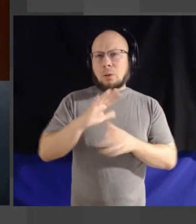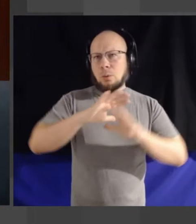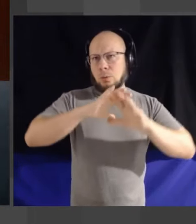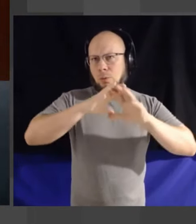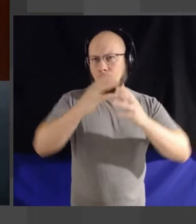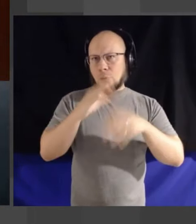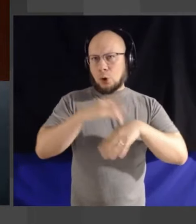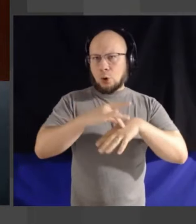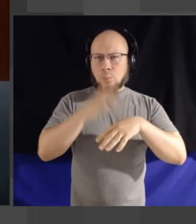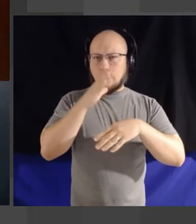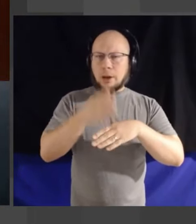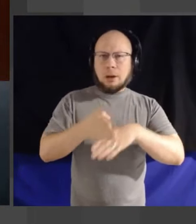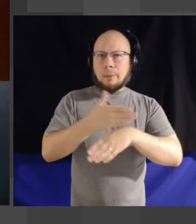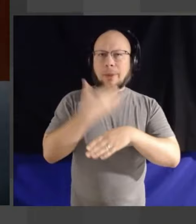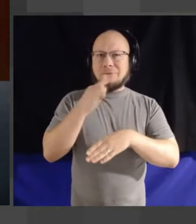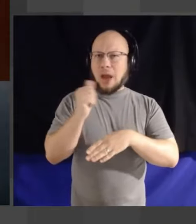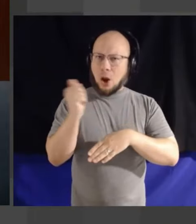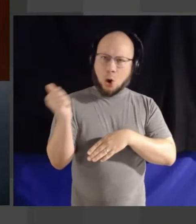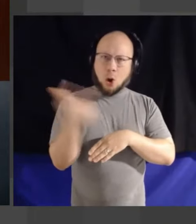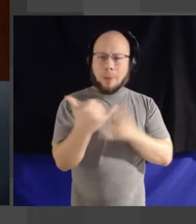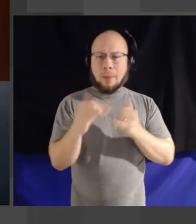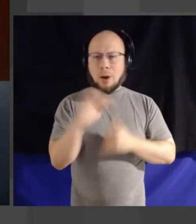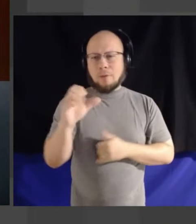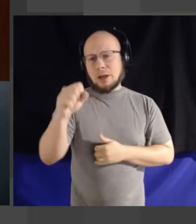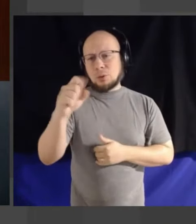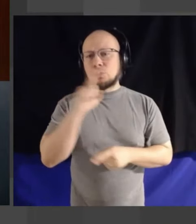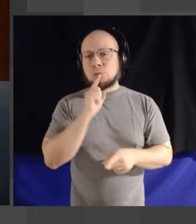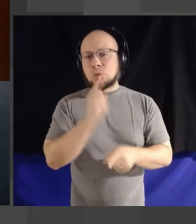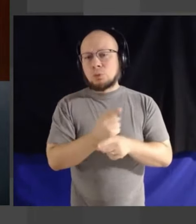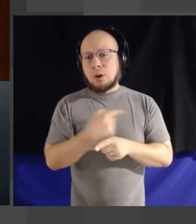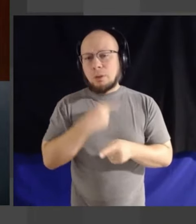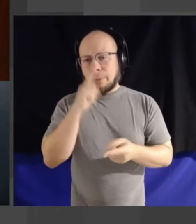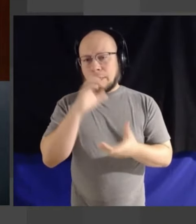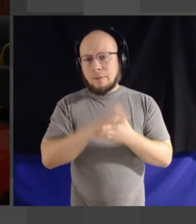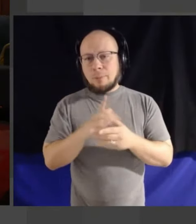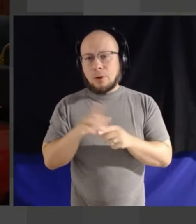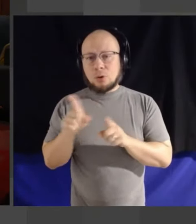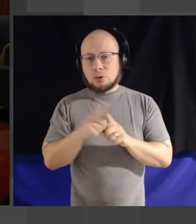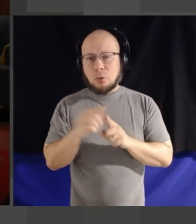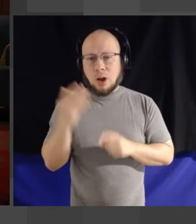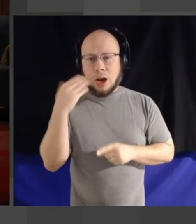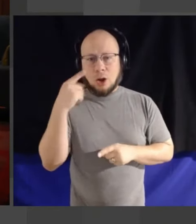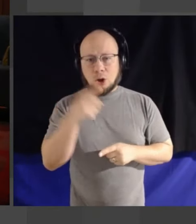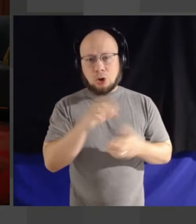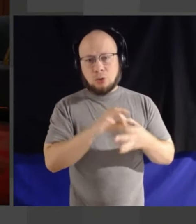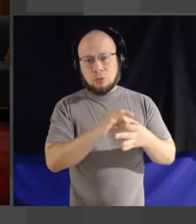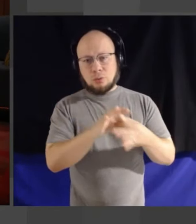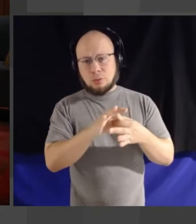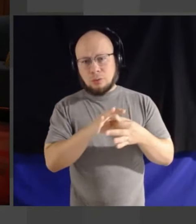SO YES I DO THINK THAT THE WORLD WOULD BE A BETTER PLACE IF